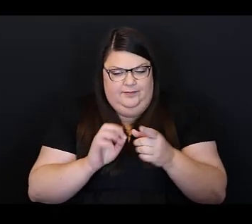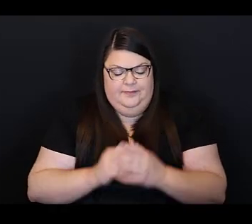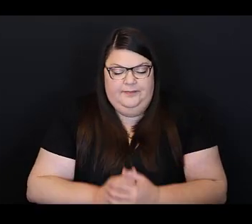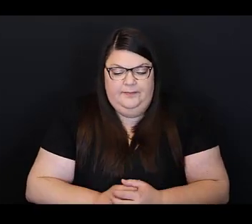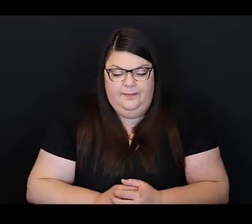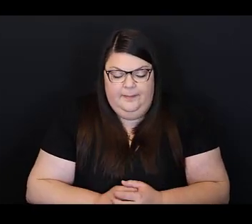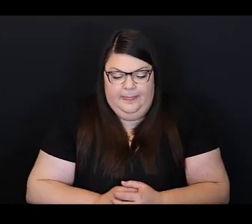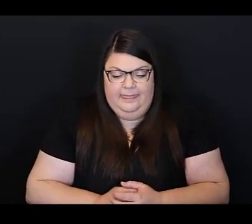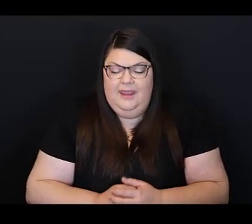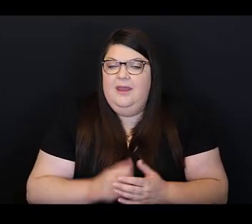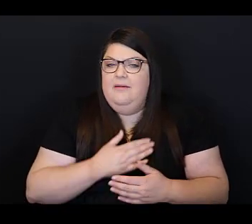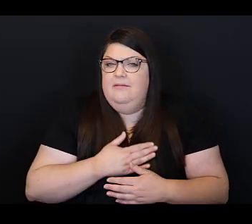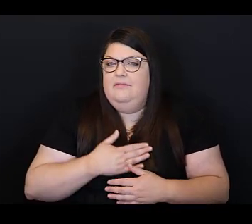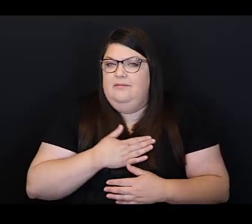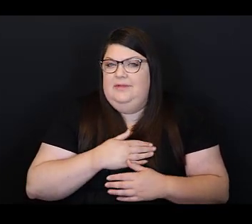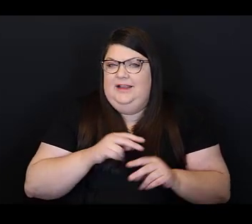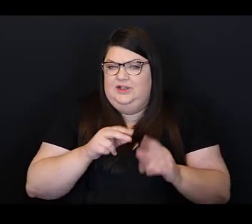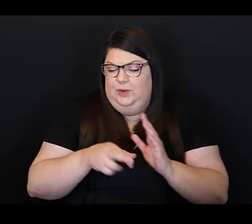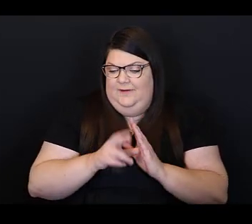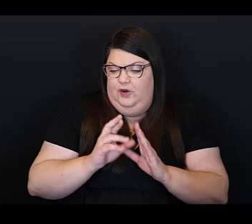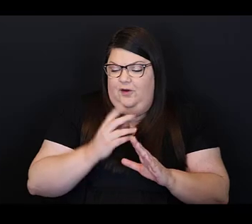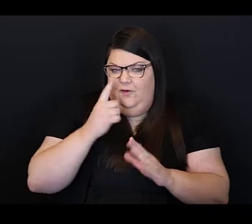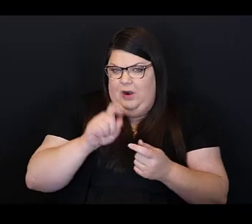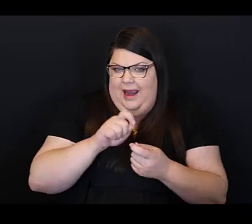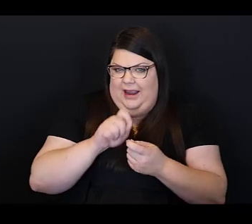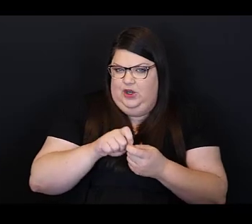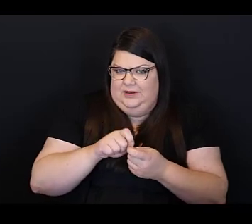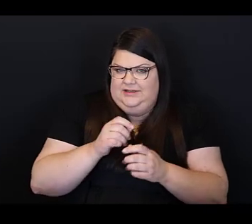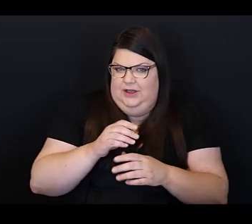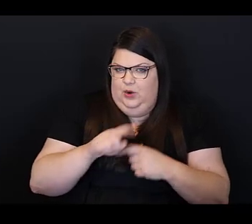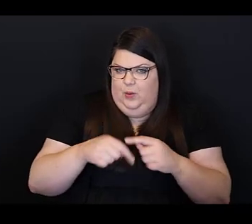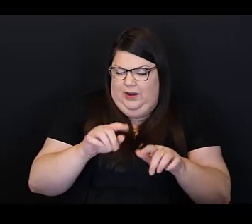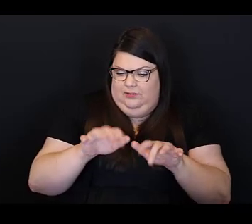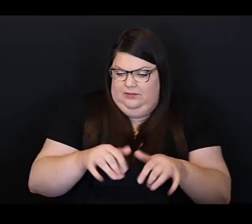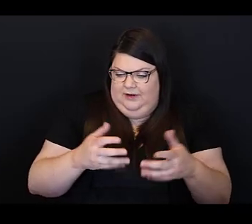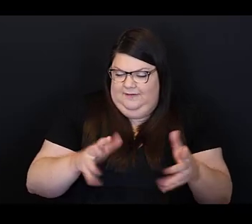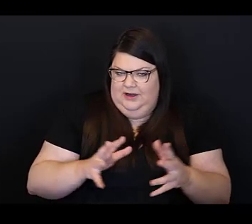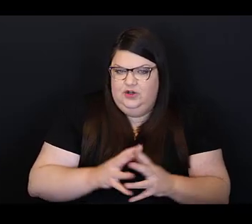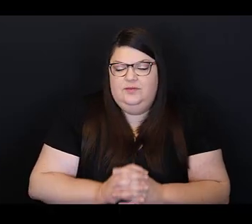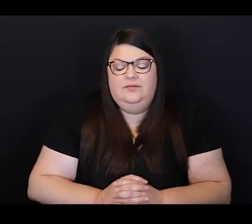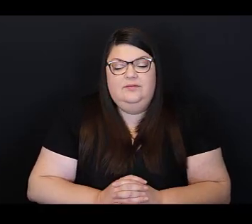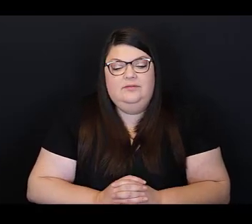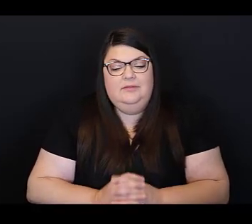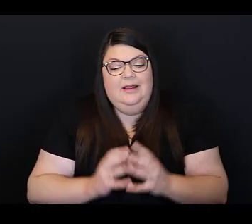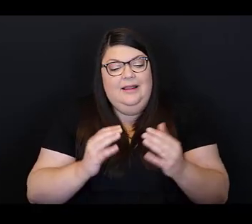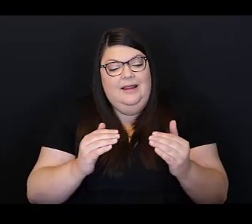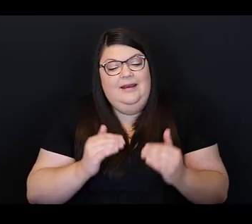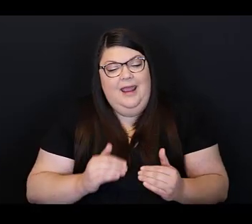be sure to review them for accuracy. Next, you will be prompted to indicate one or more types